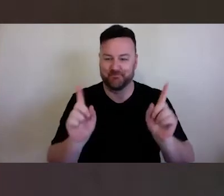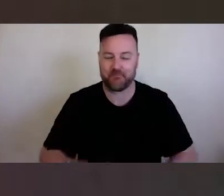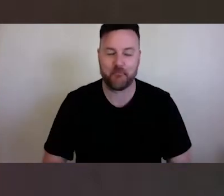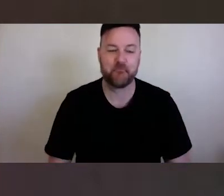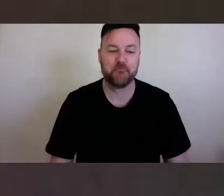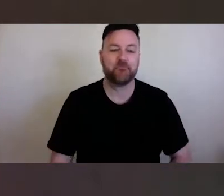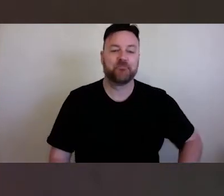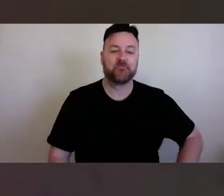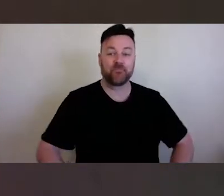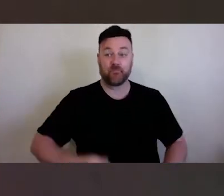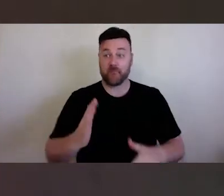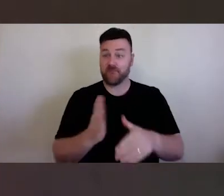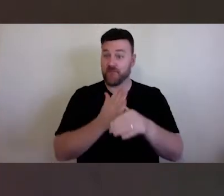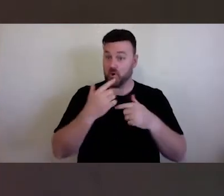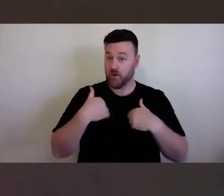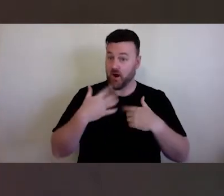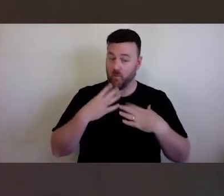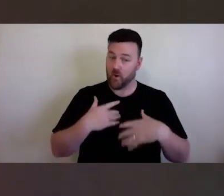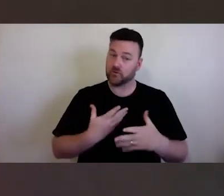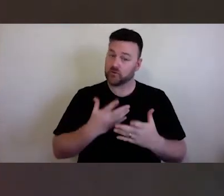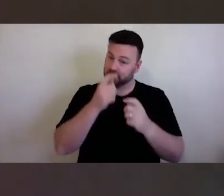to start by firstly warmly acknowledging the traditional